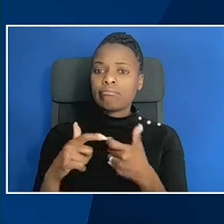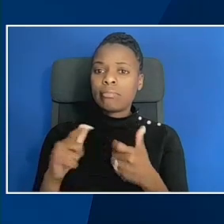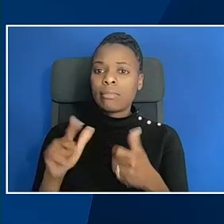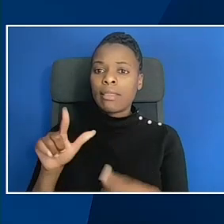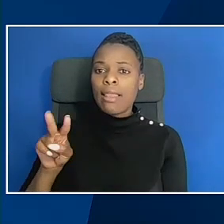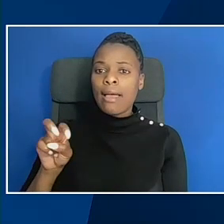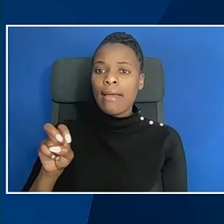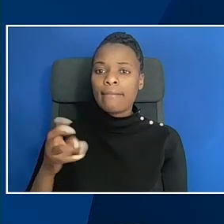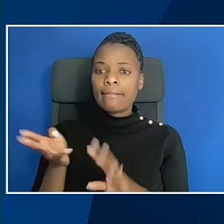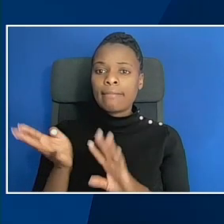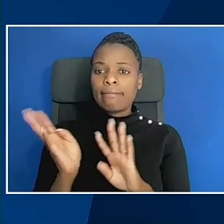the party's caucus.